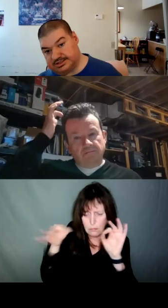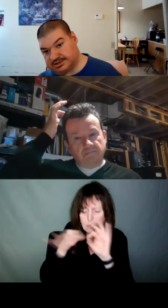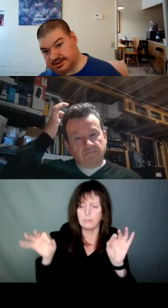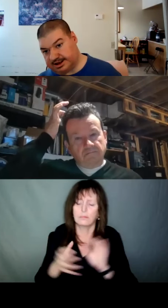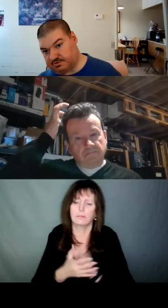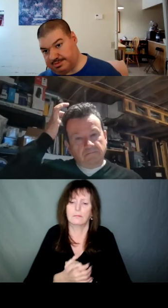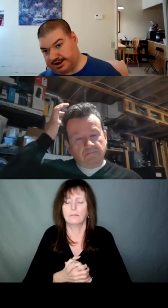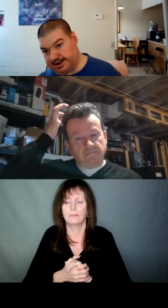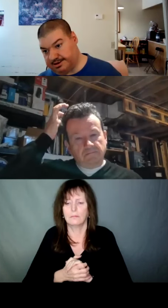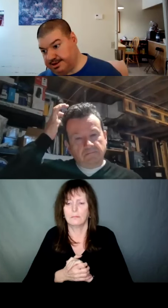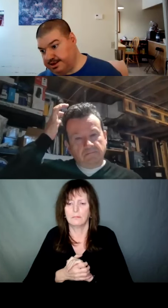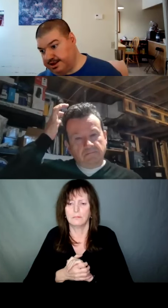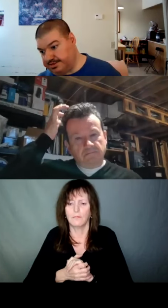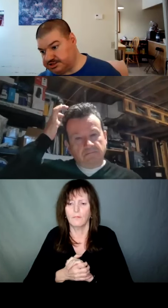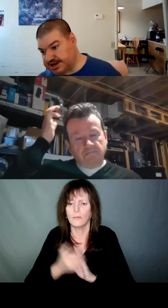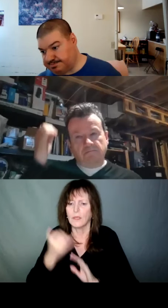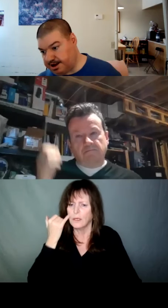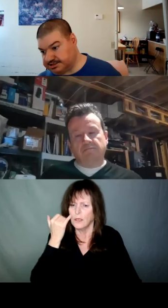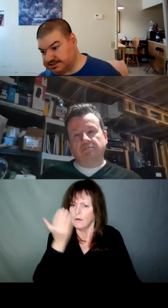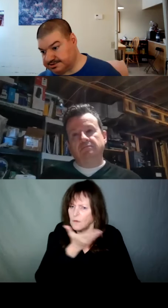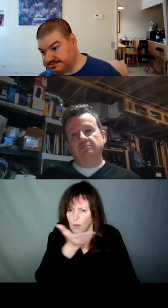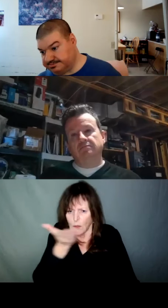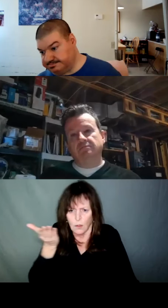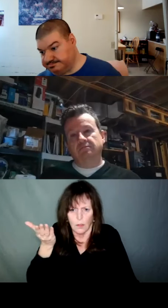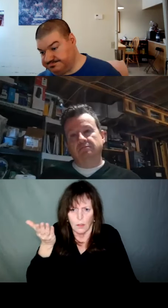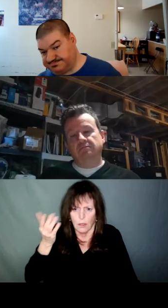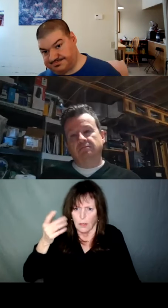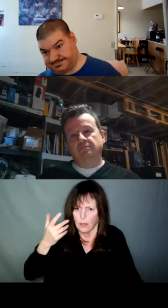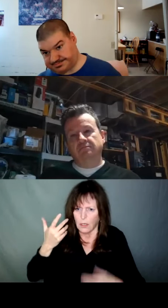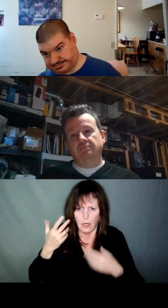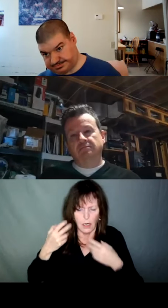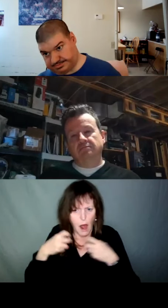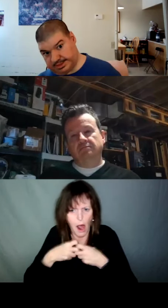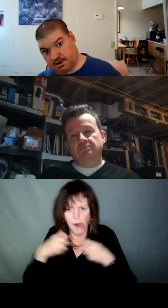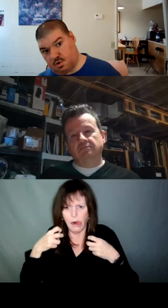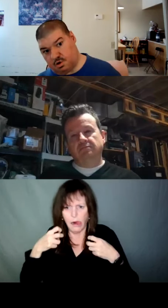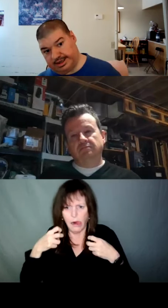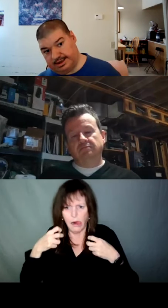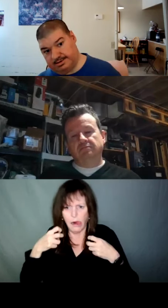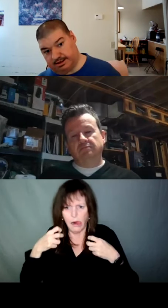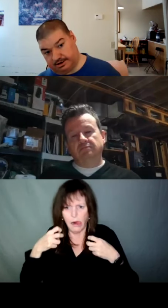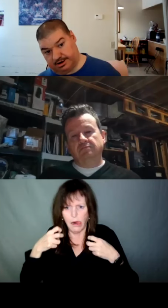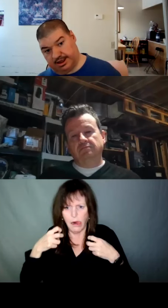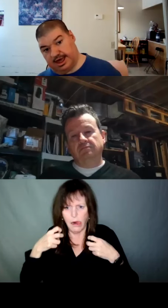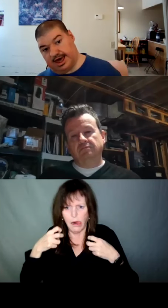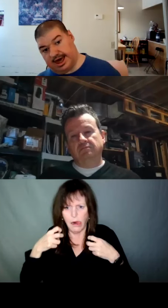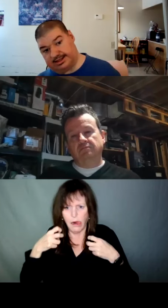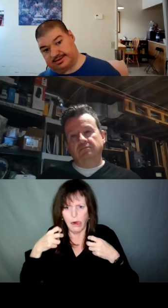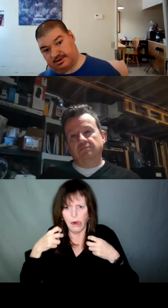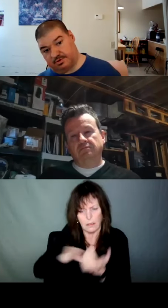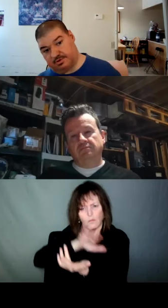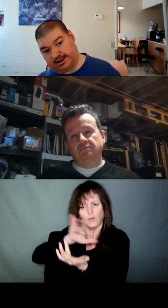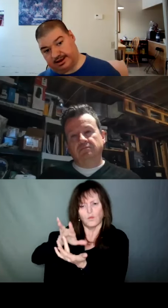the death interpreters. We have captioning for this webinar . If you need support , please select Rebecca in the